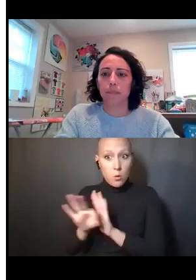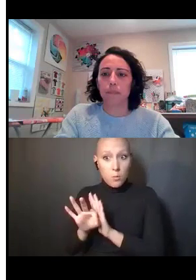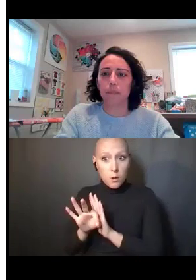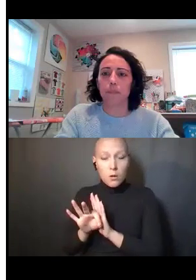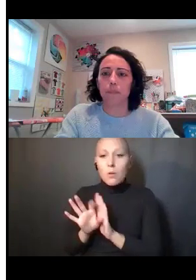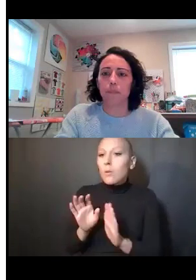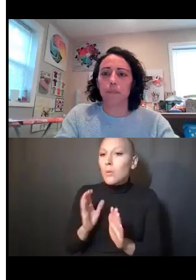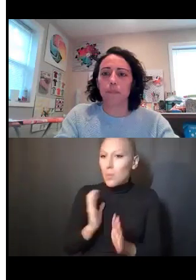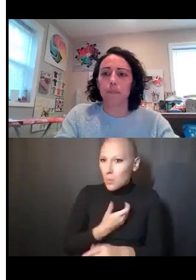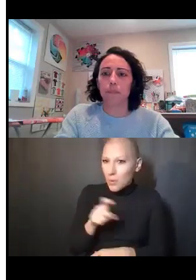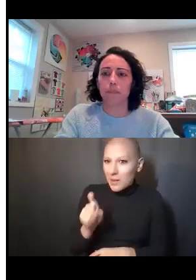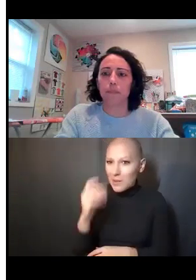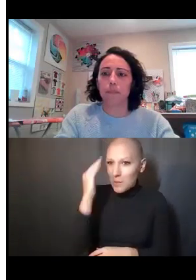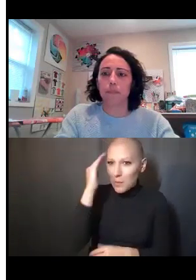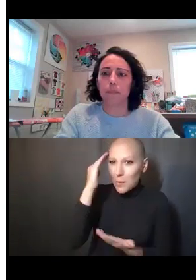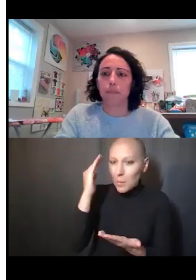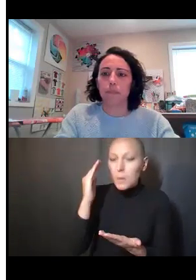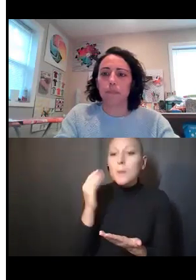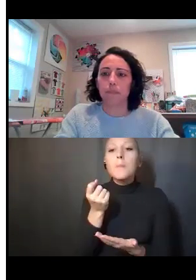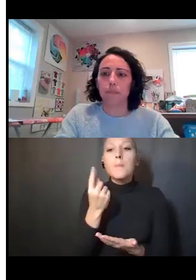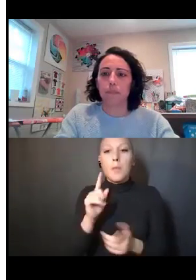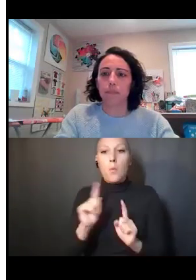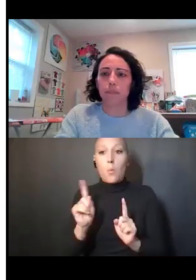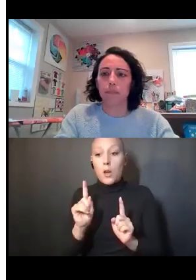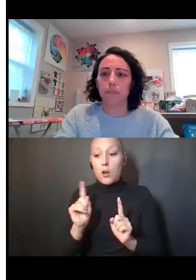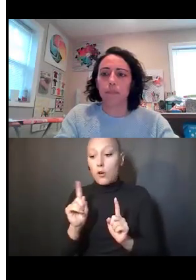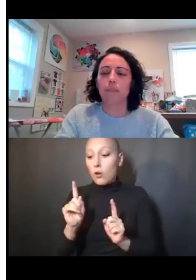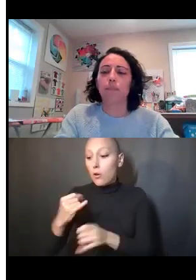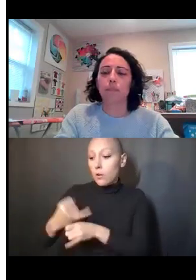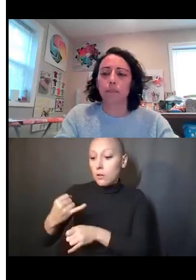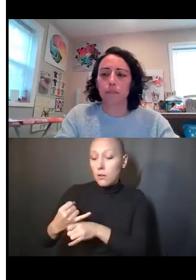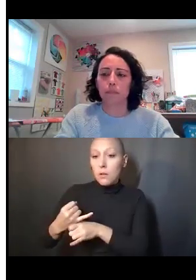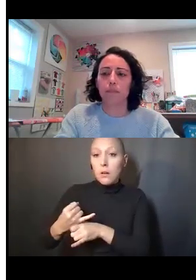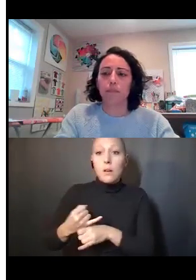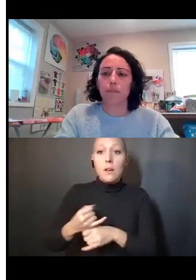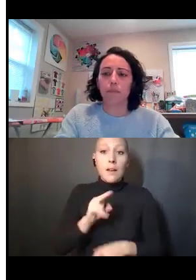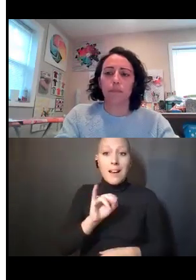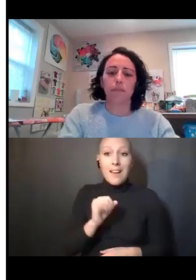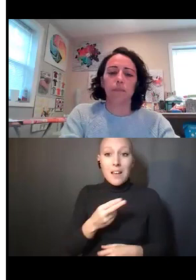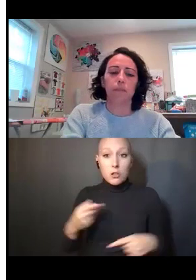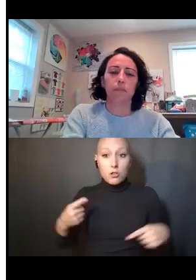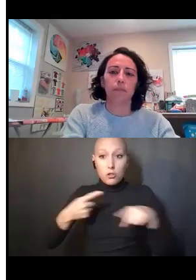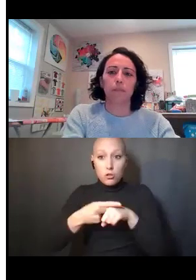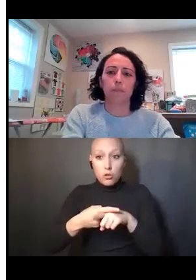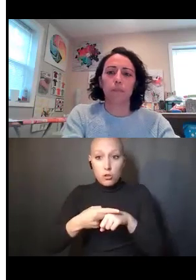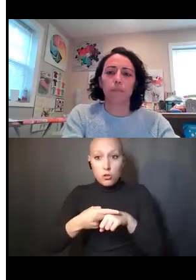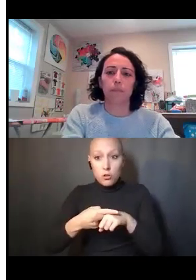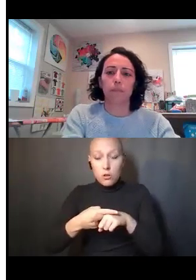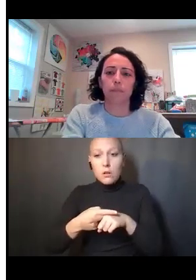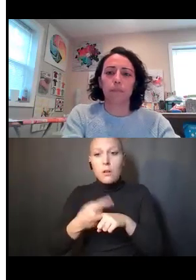as if it results in research. And that's the thing that we want to make sure of.